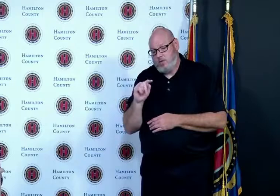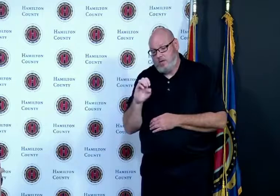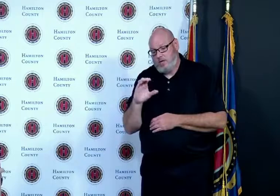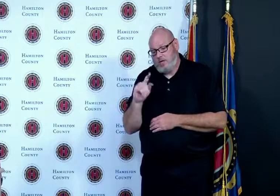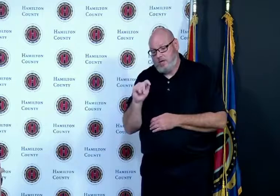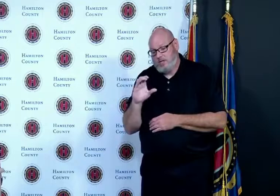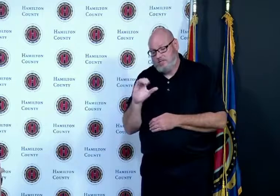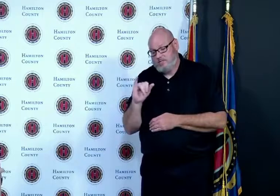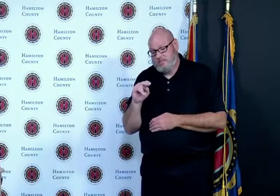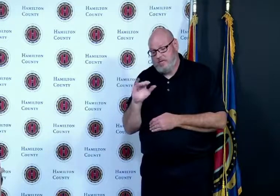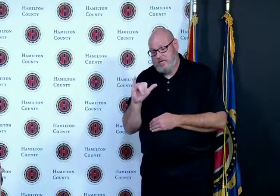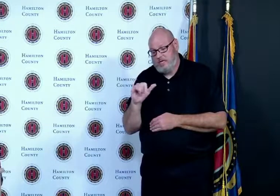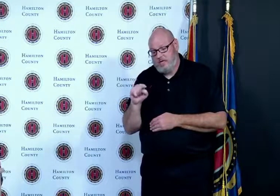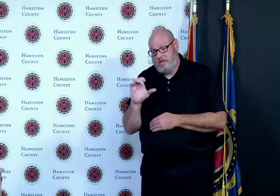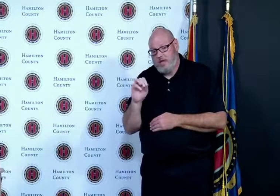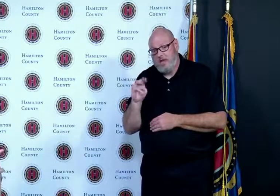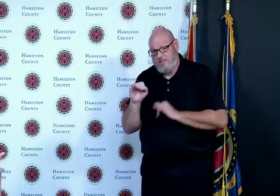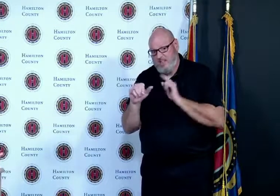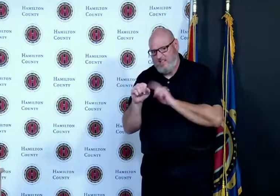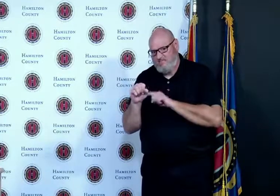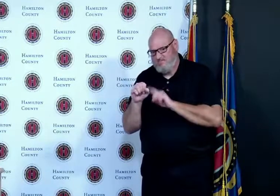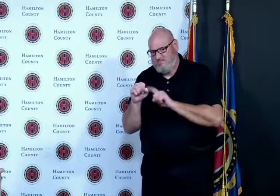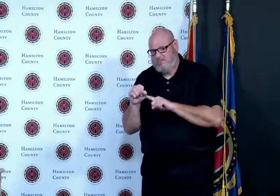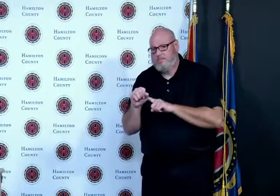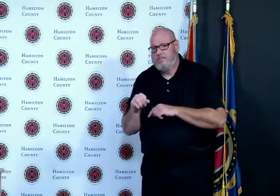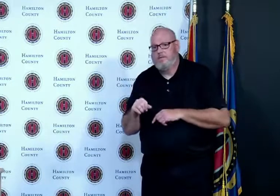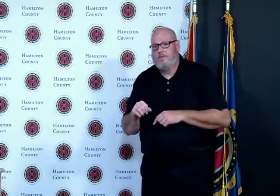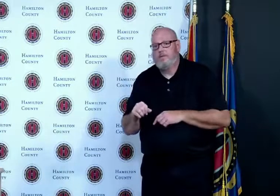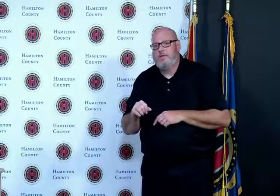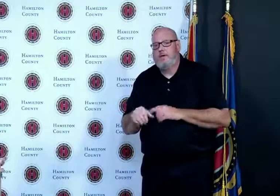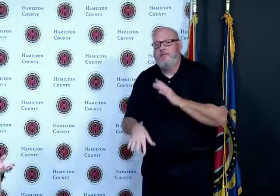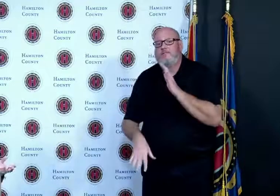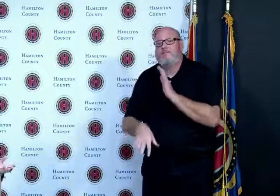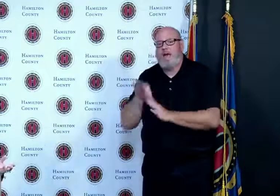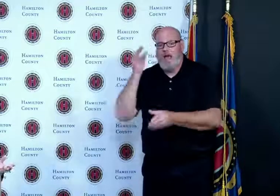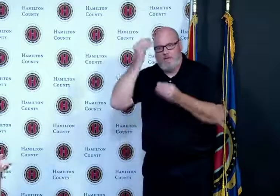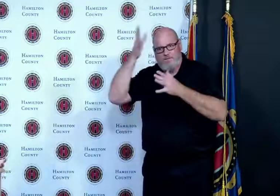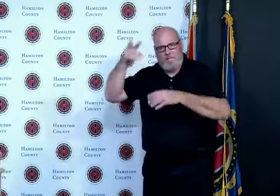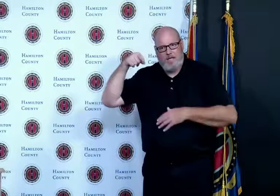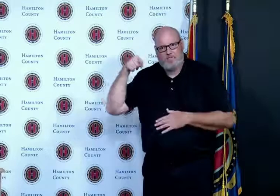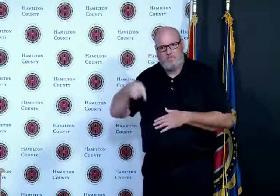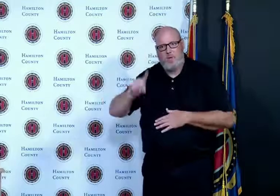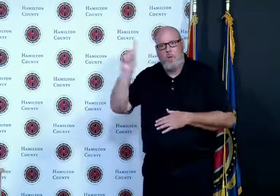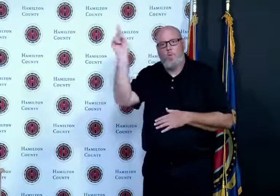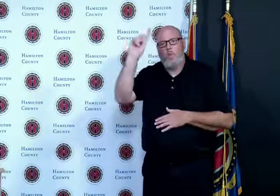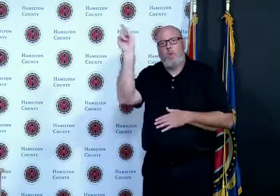distributing vaccine Public Health and this is just you know Greg will tell you Hamilton County